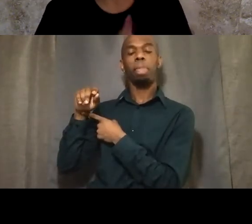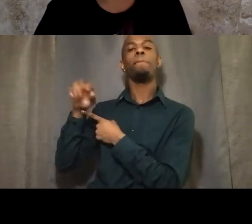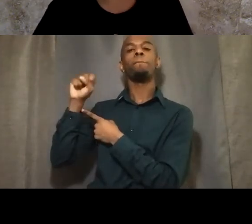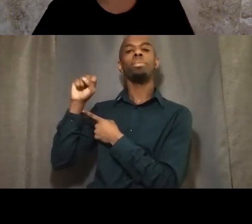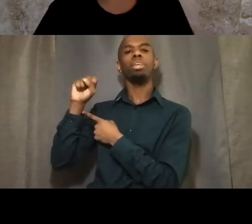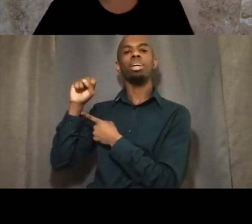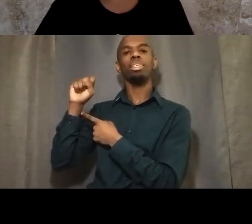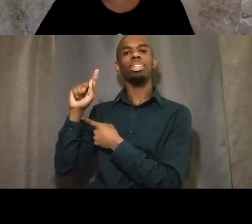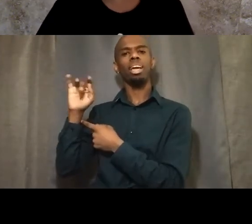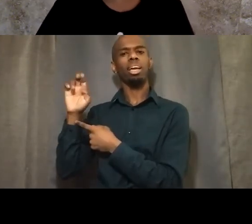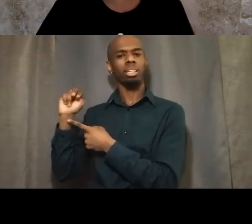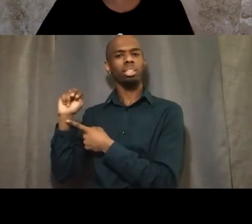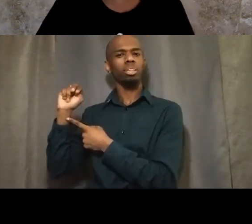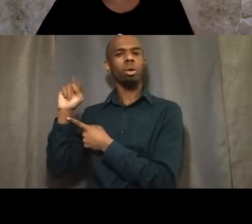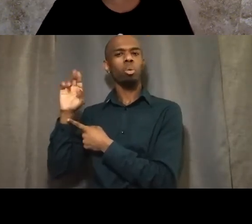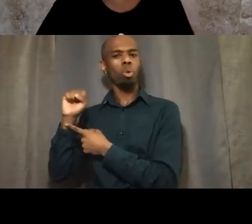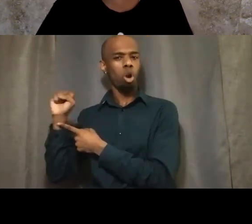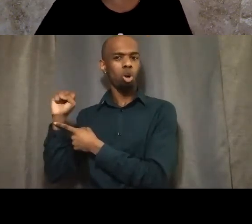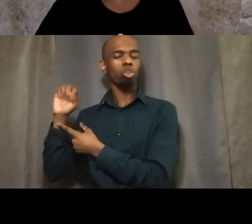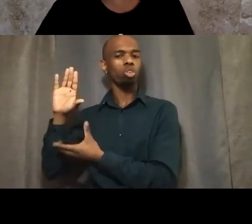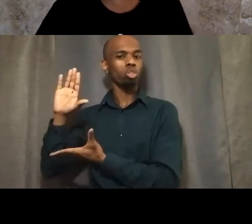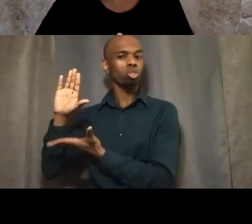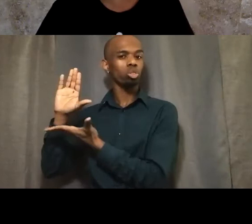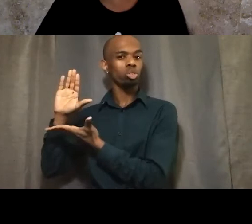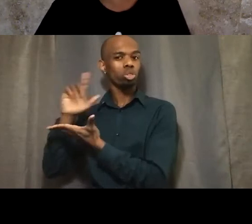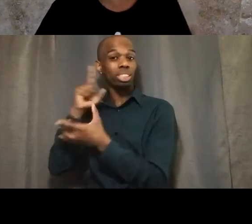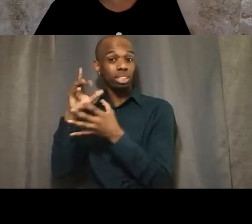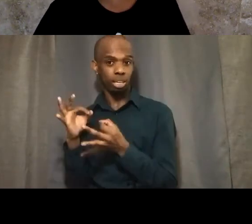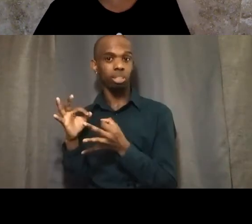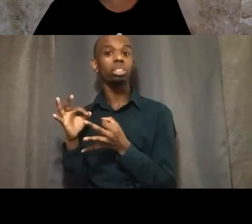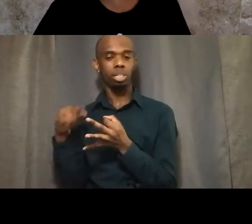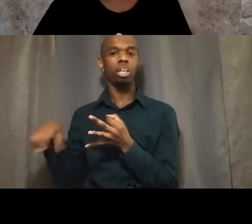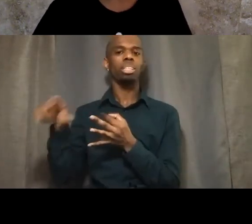That was a call to action for you last week and the week before, to call your state senators